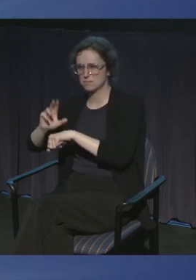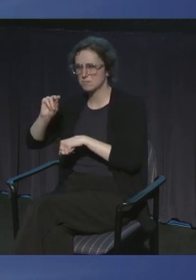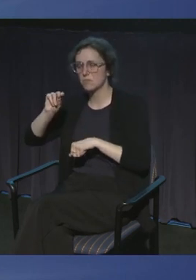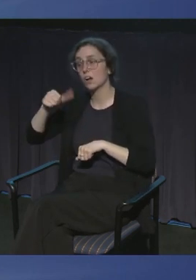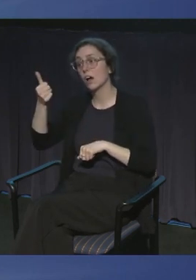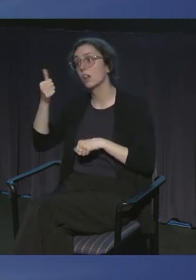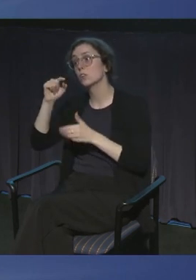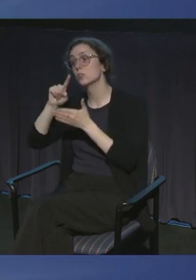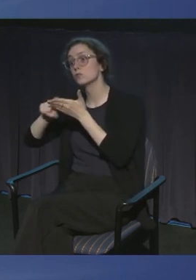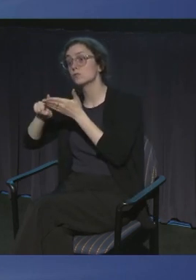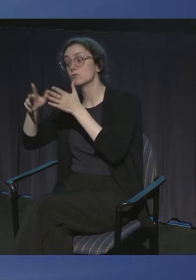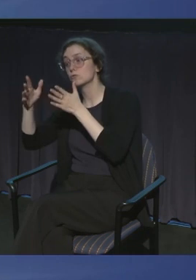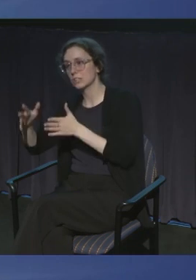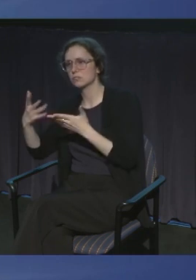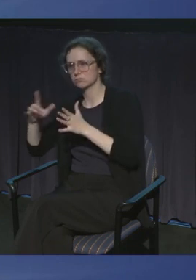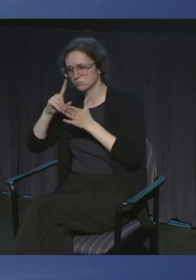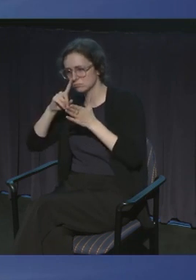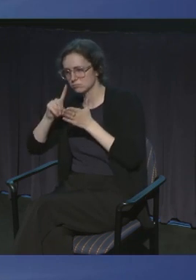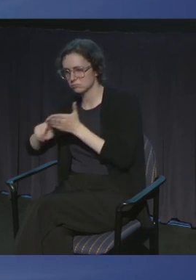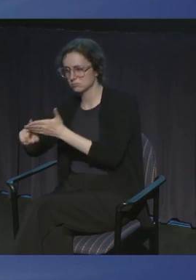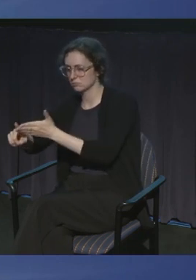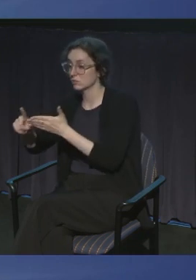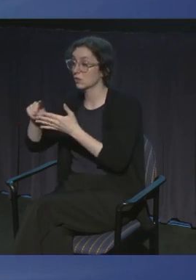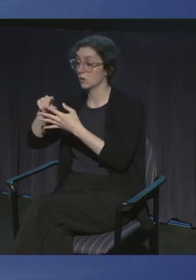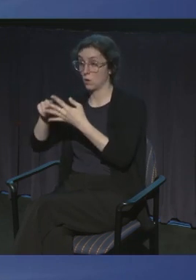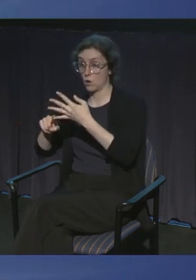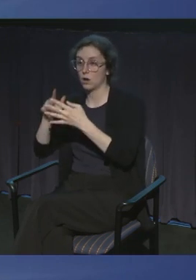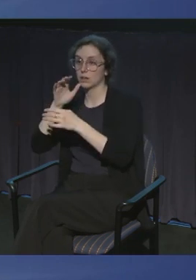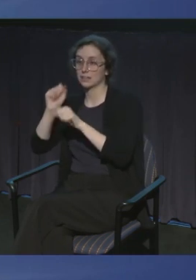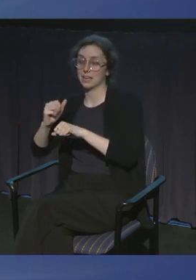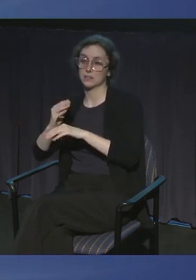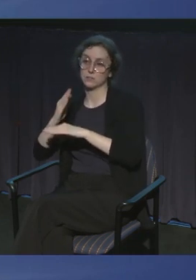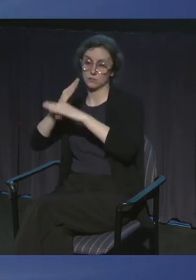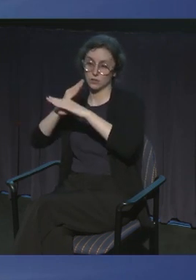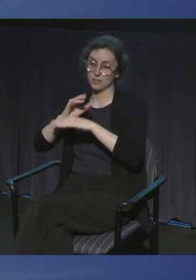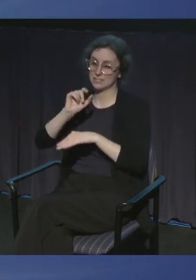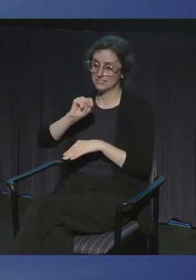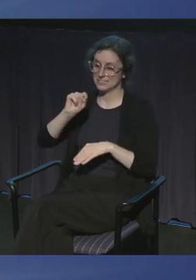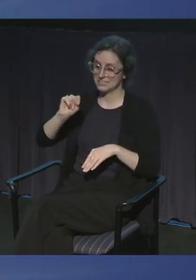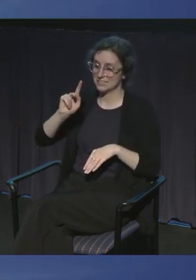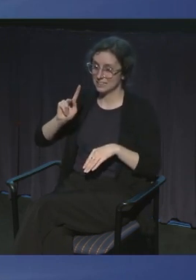INTERFERE WITH FOR EXAMPLE IN TP CASE SIGNLAS, IKK SIGNALS,